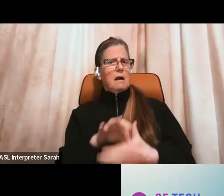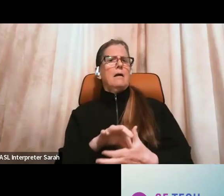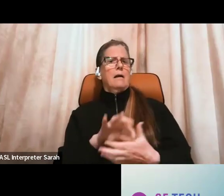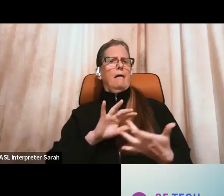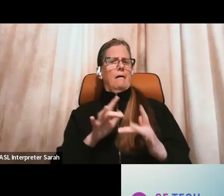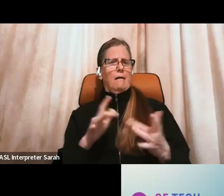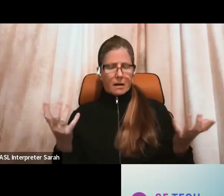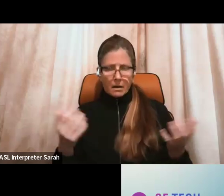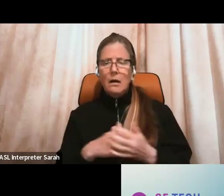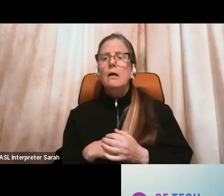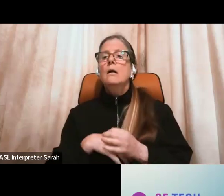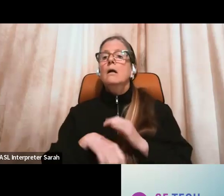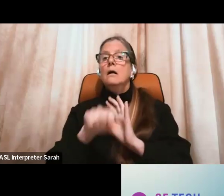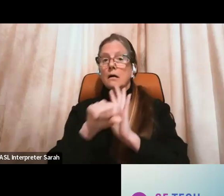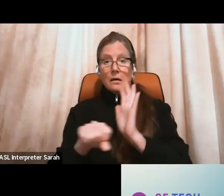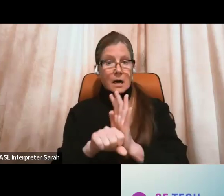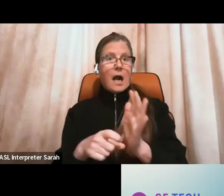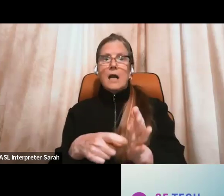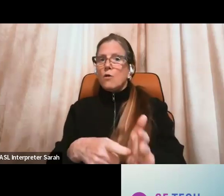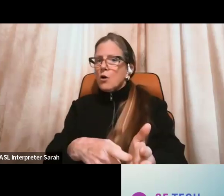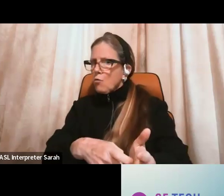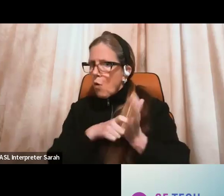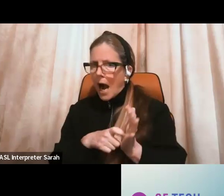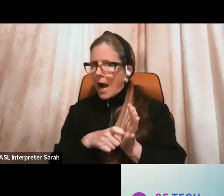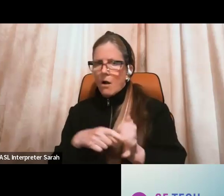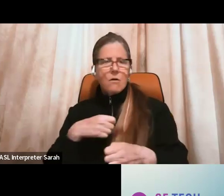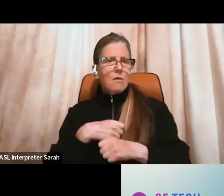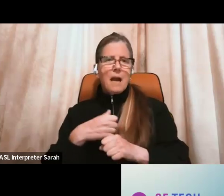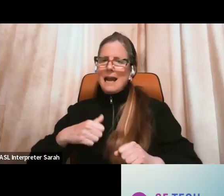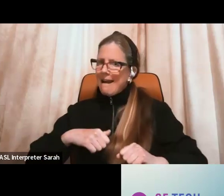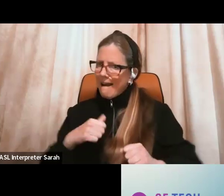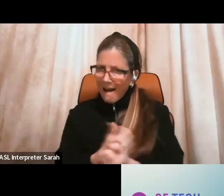state's required to make everything accessible. Anything that it puts online through its website,